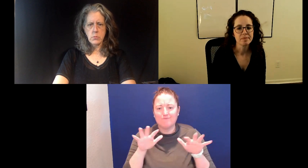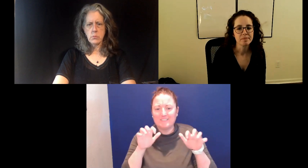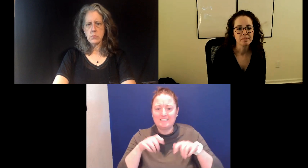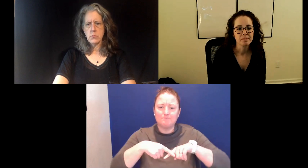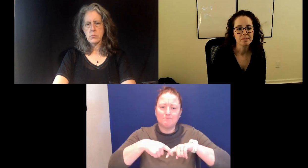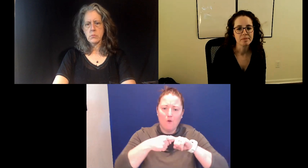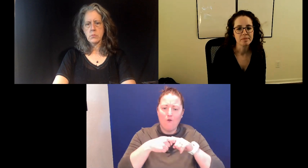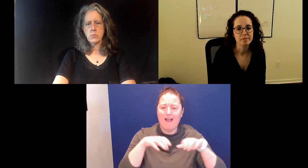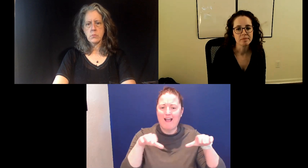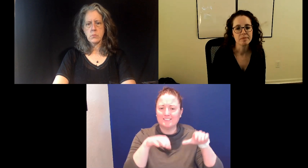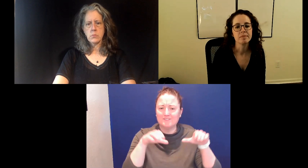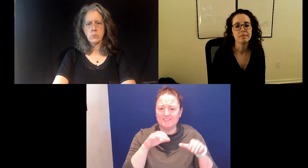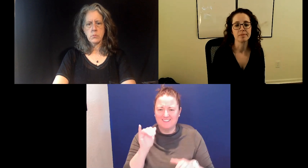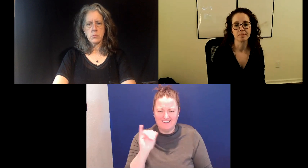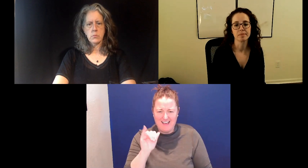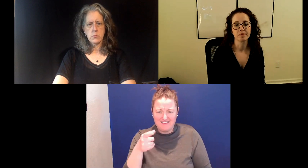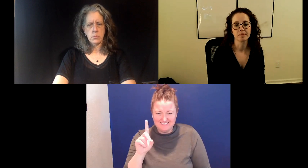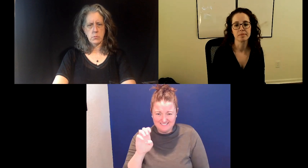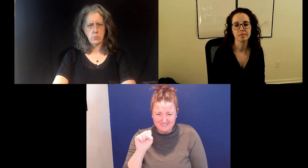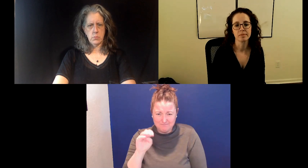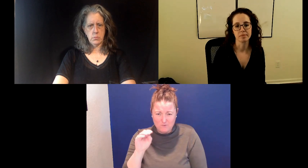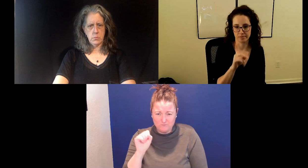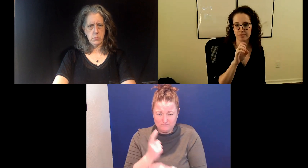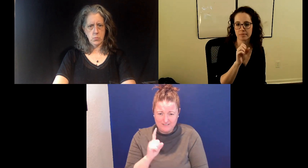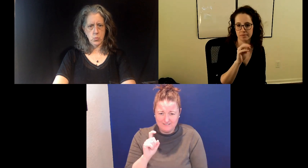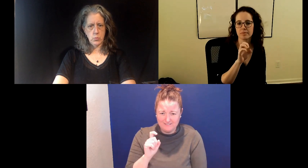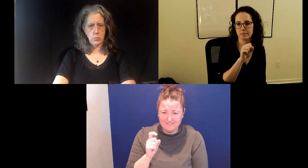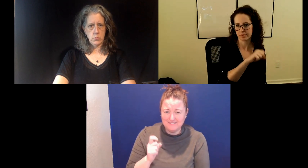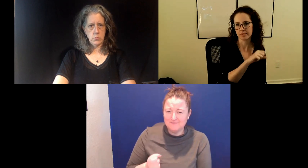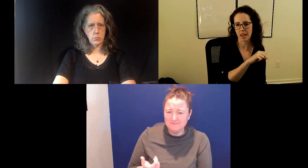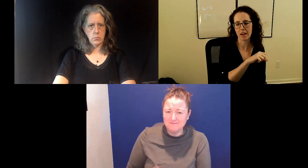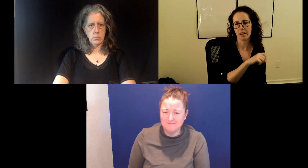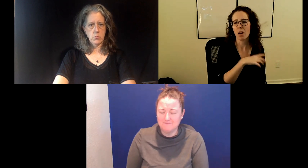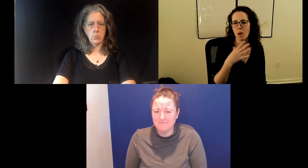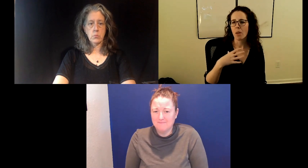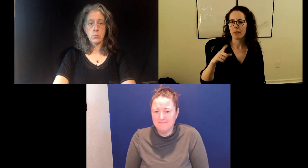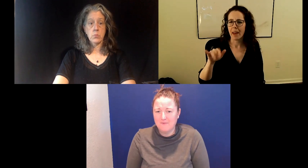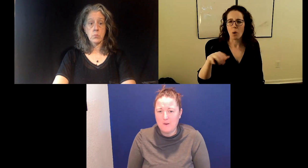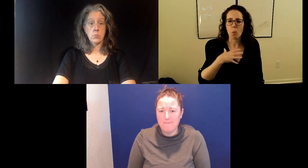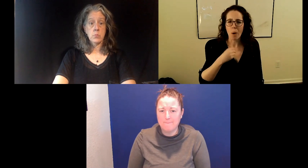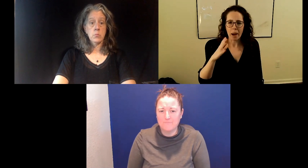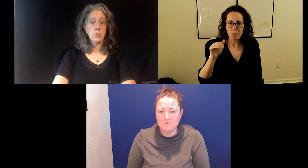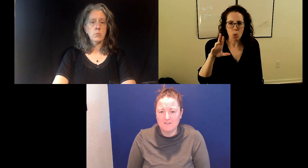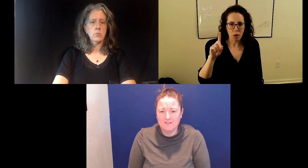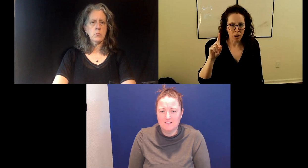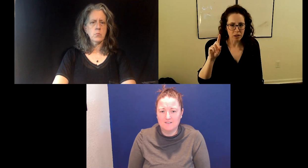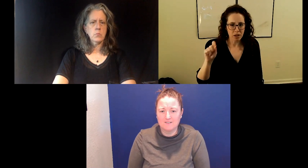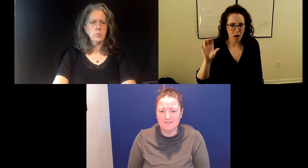laurie you mentioned about freezing and pausing during activities um does decimals do that yes